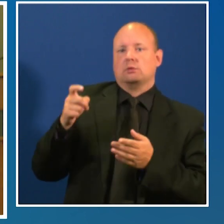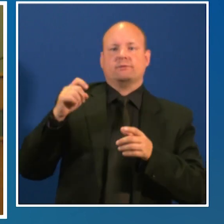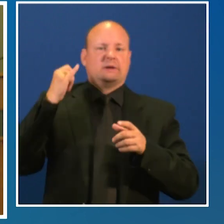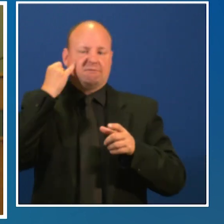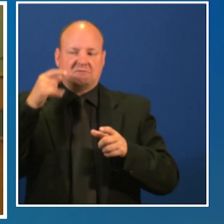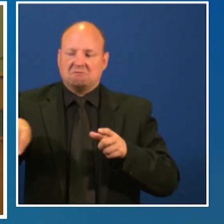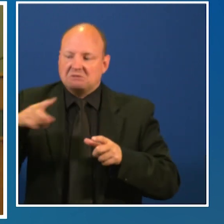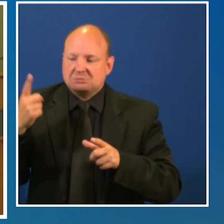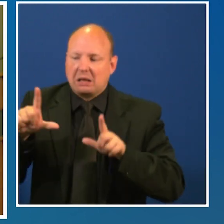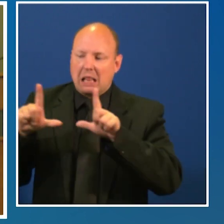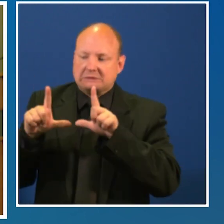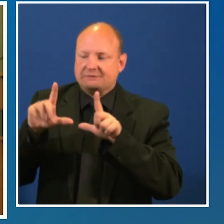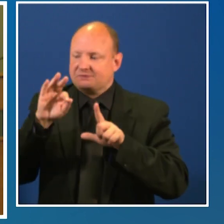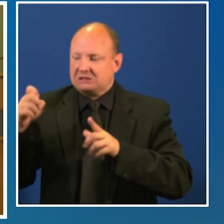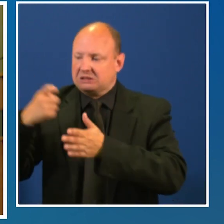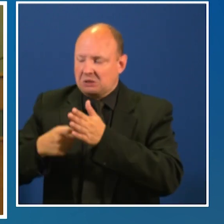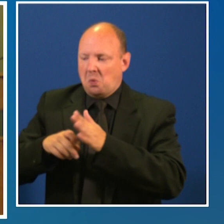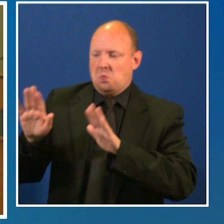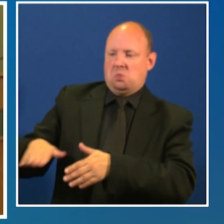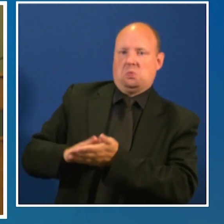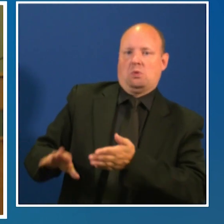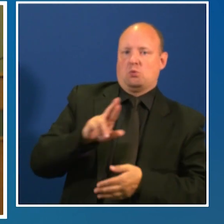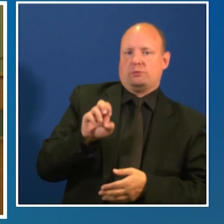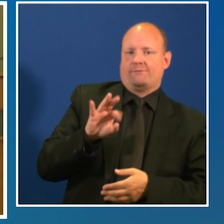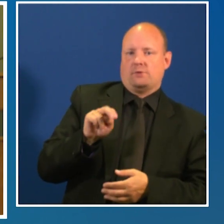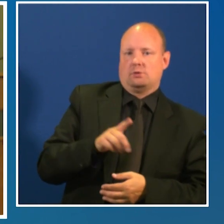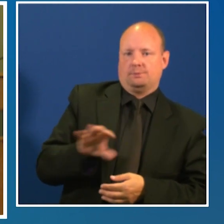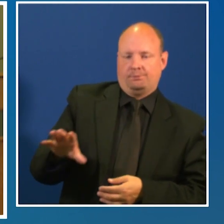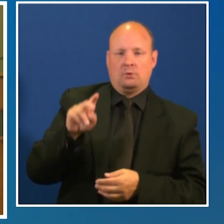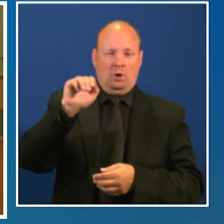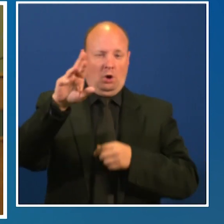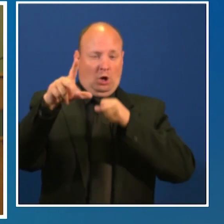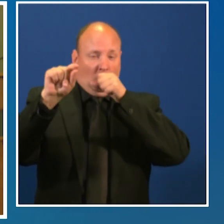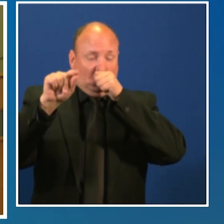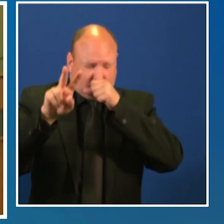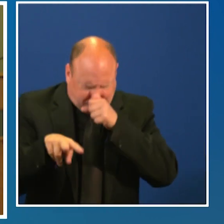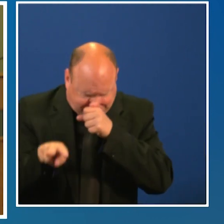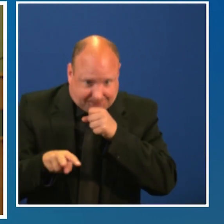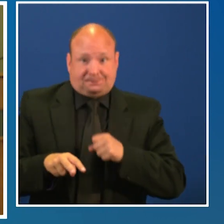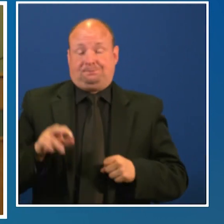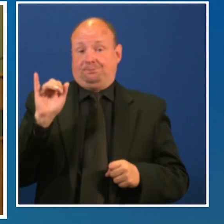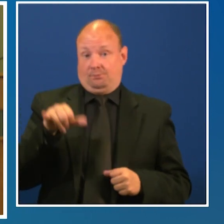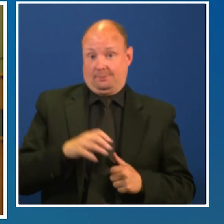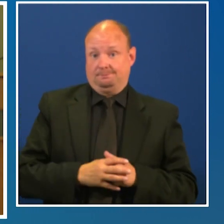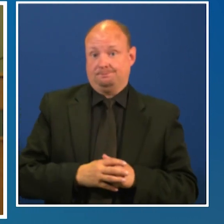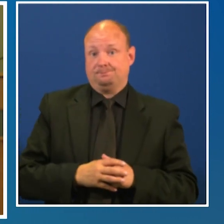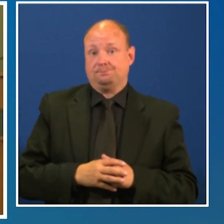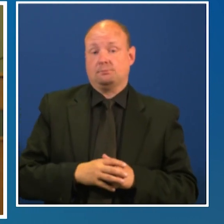2022. These folks are expected to provide an estimated $500,000